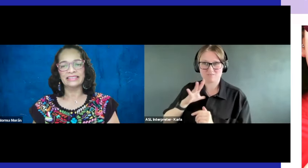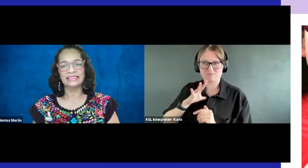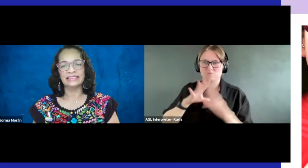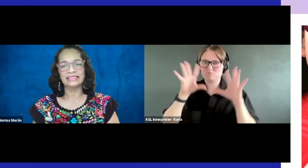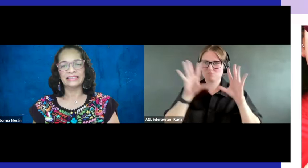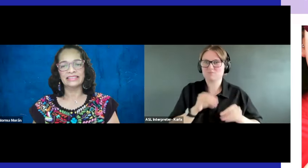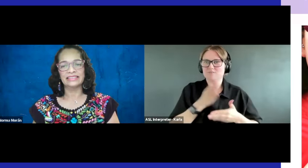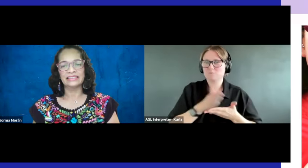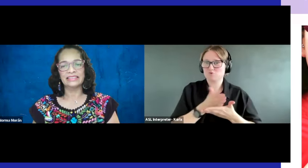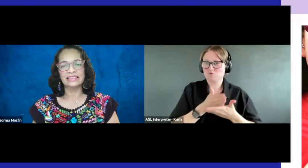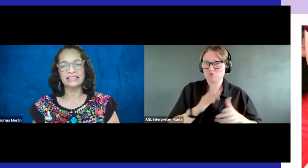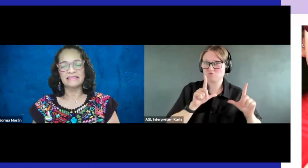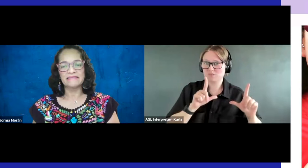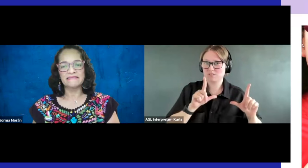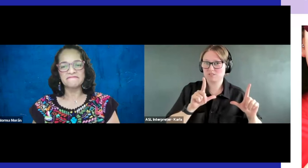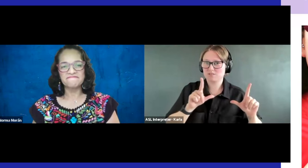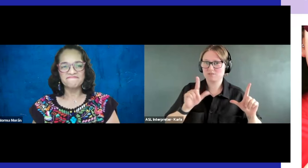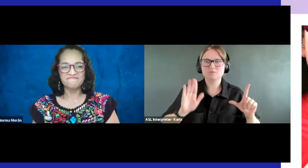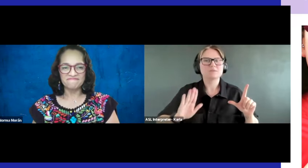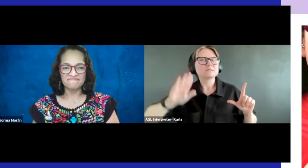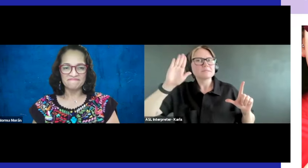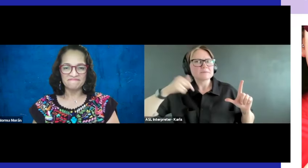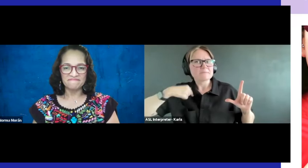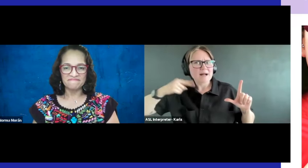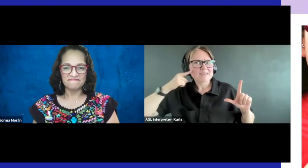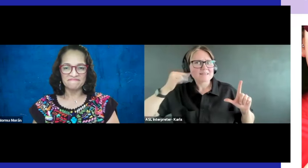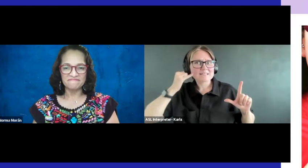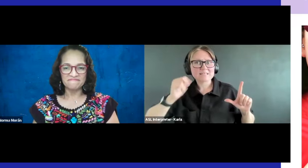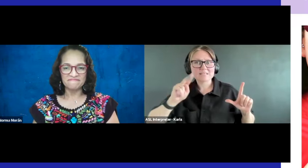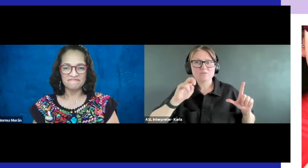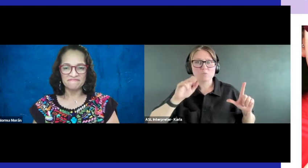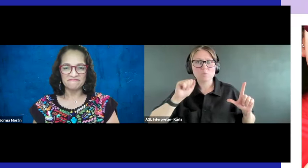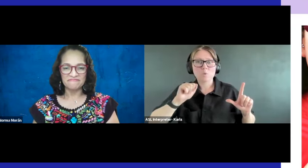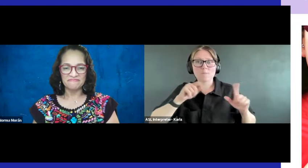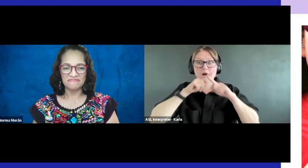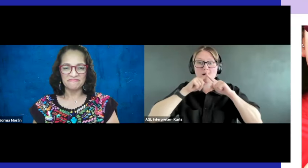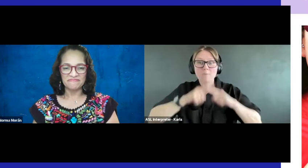I think if Norma takes herself off mute that